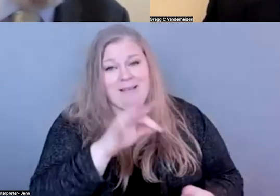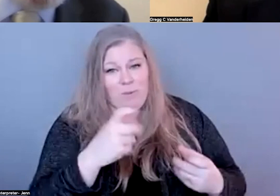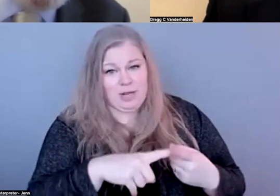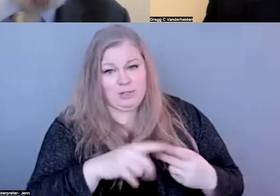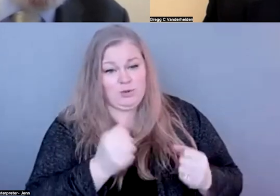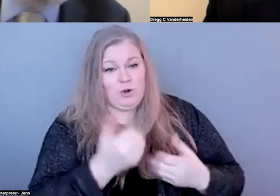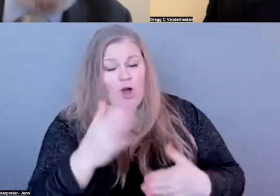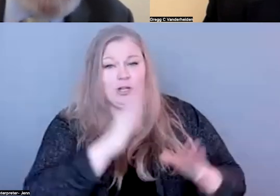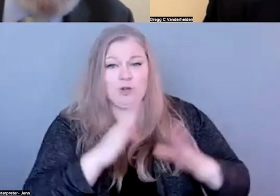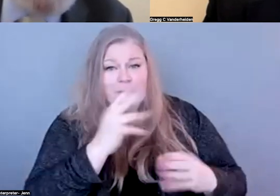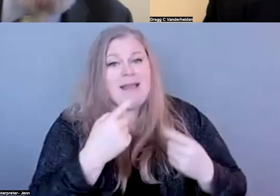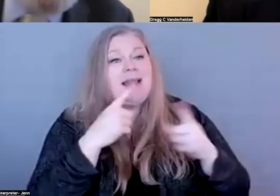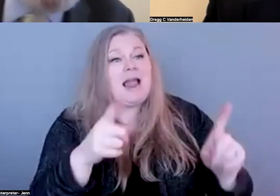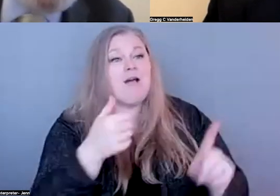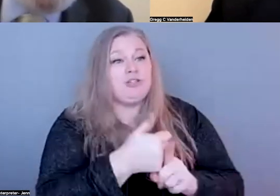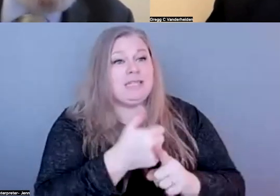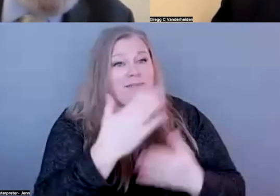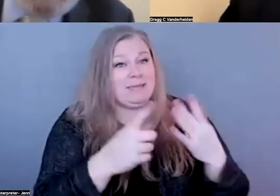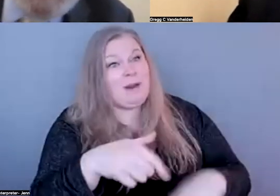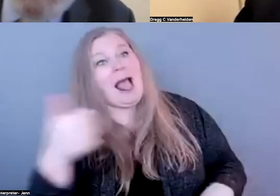announce yourself as somebody else and then say something outrageous,